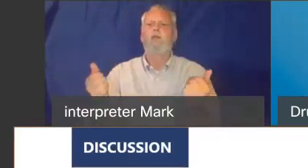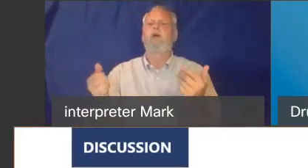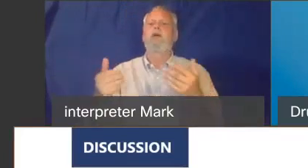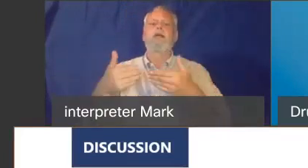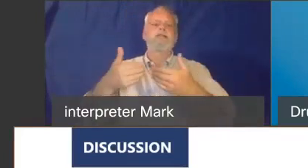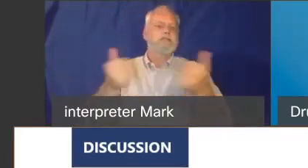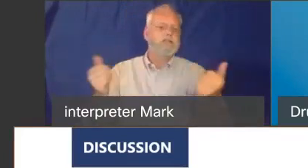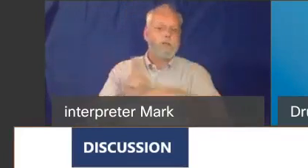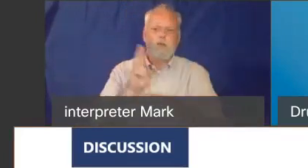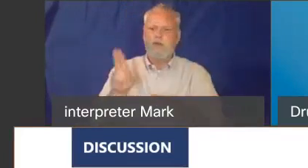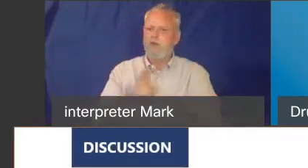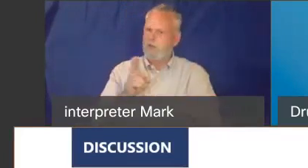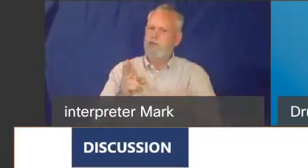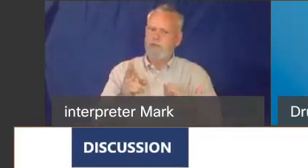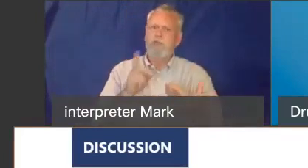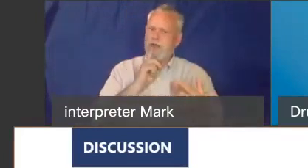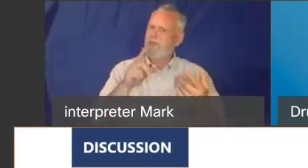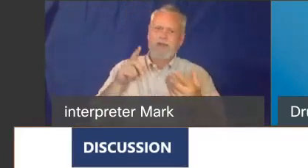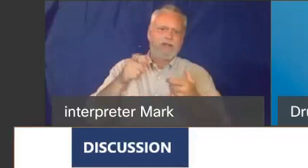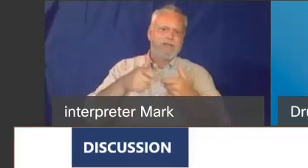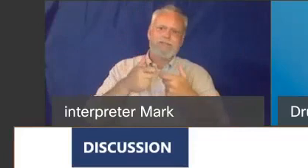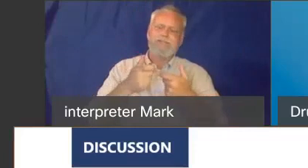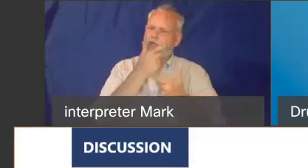Mix a very pedestrian, um, uh, uses.